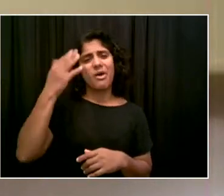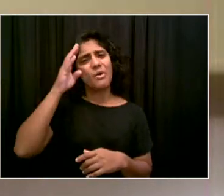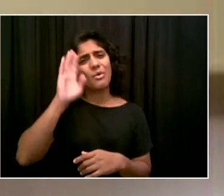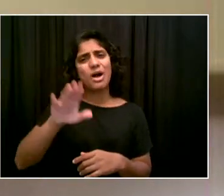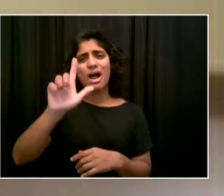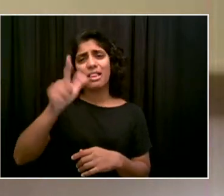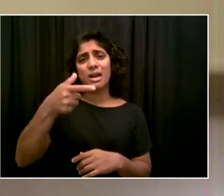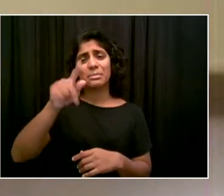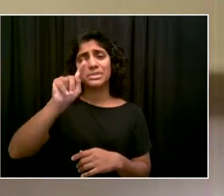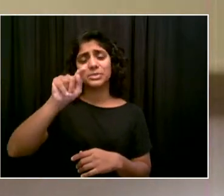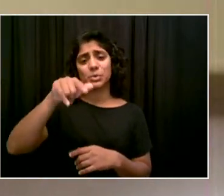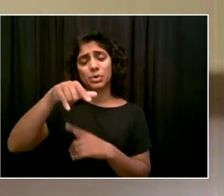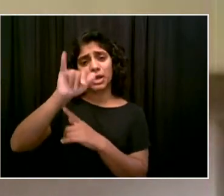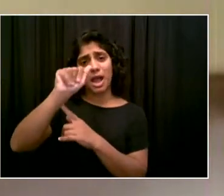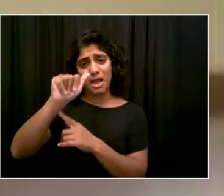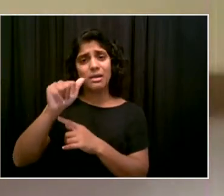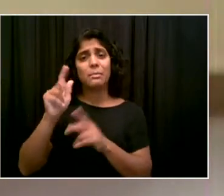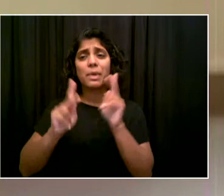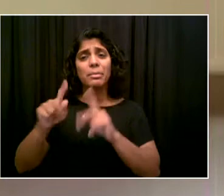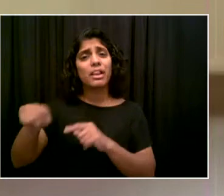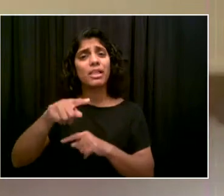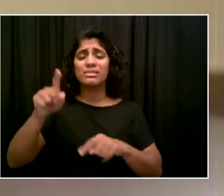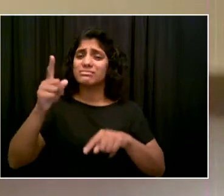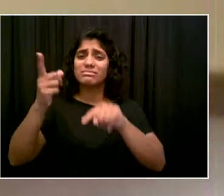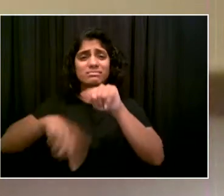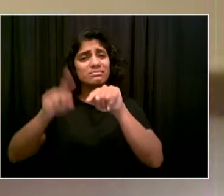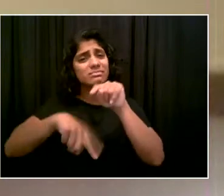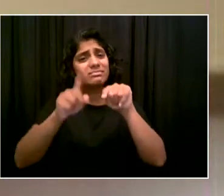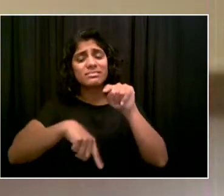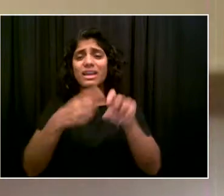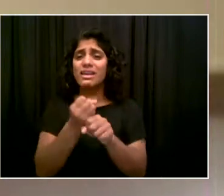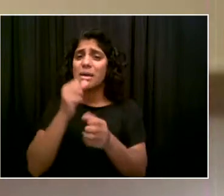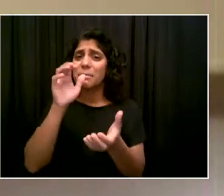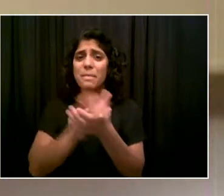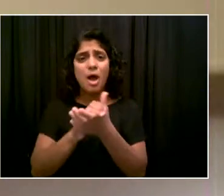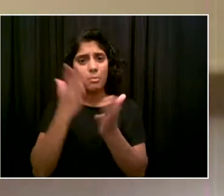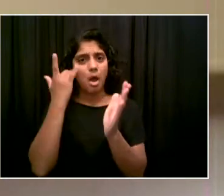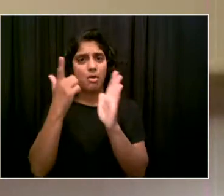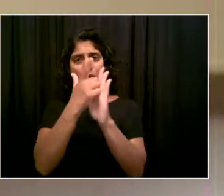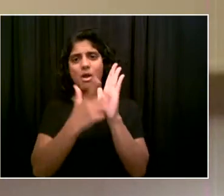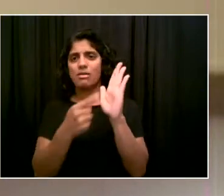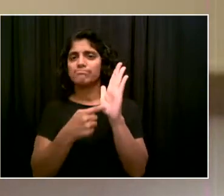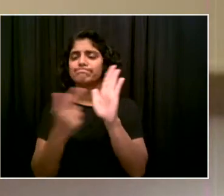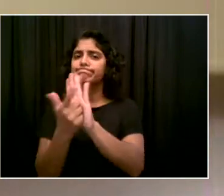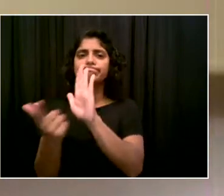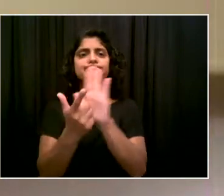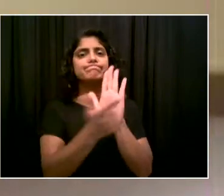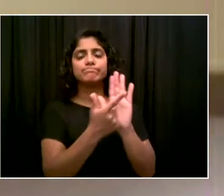TOGETHER FOR 25, 40 YEARS. BELIEVE IT OR NOT THEY STILL WANT TO GET